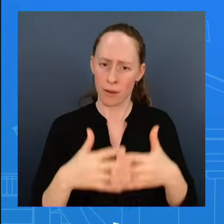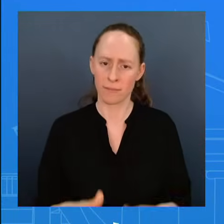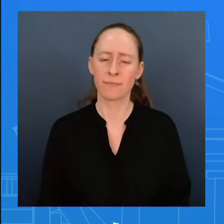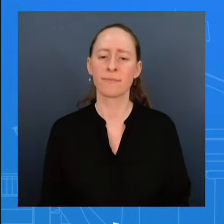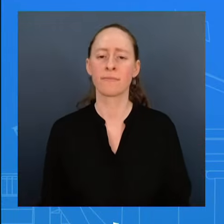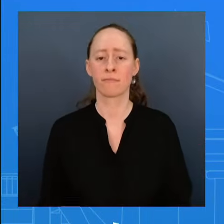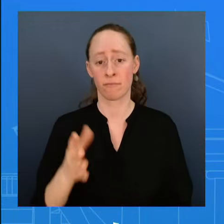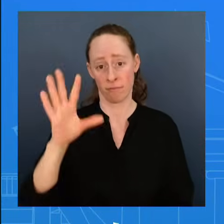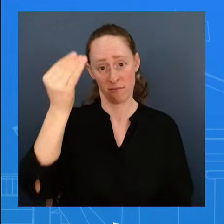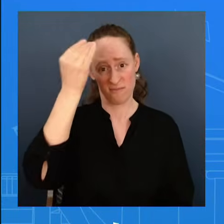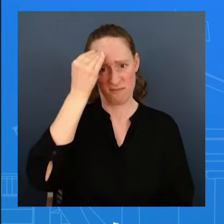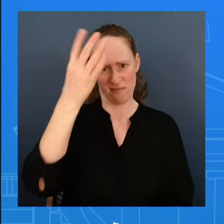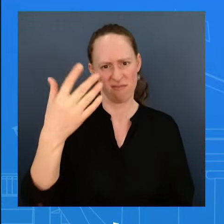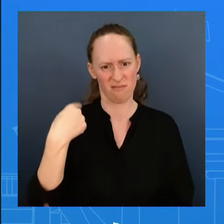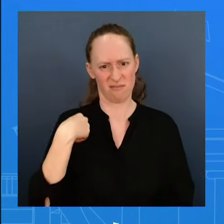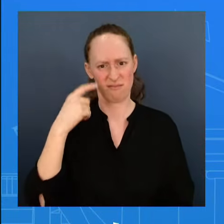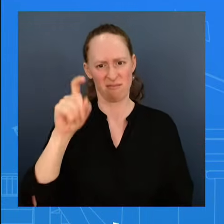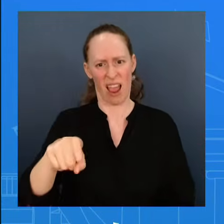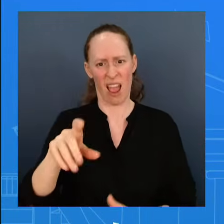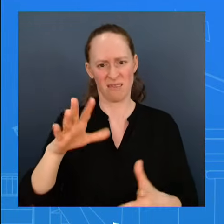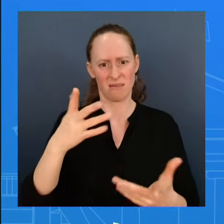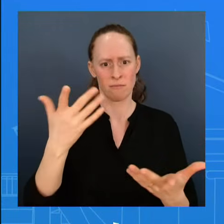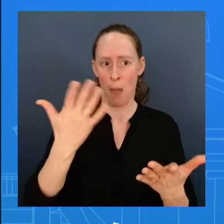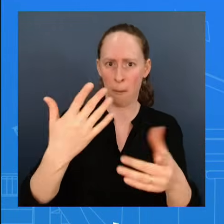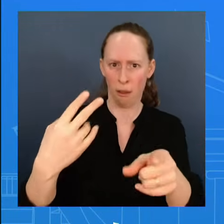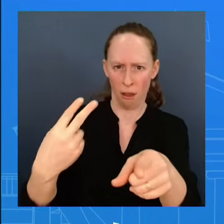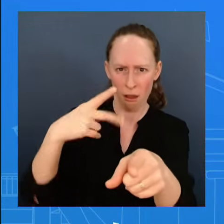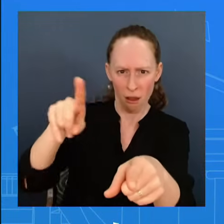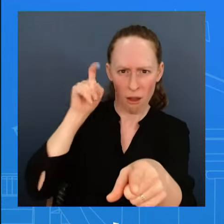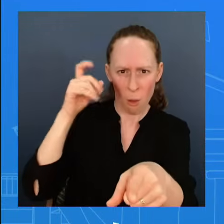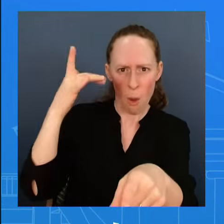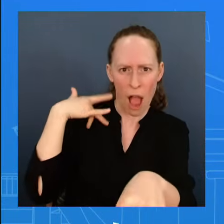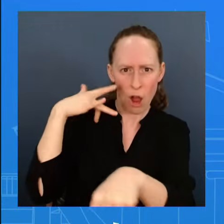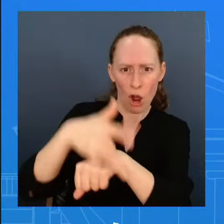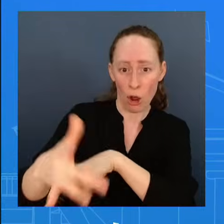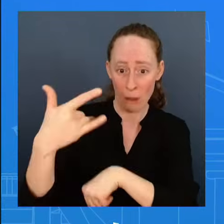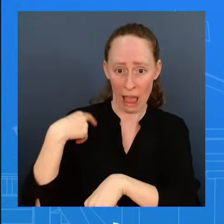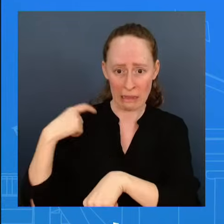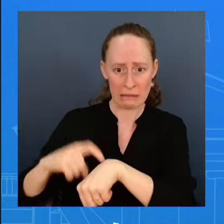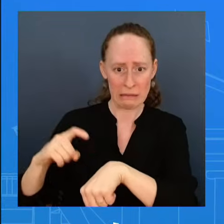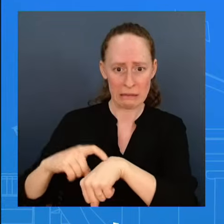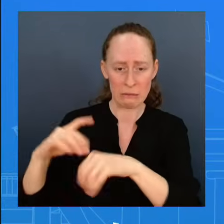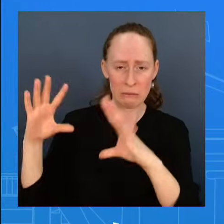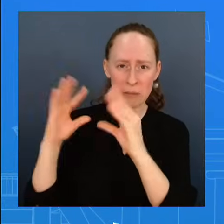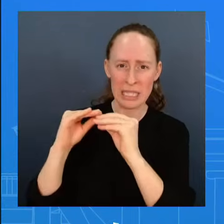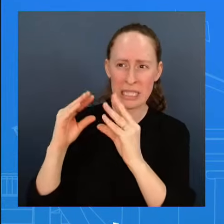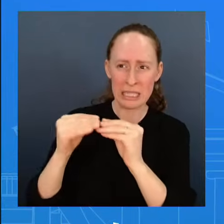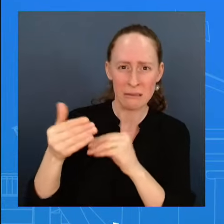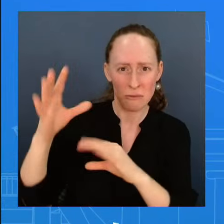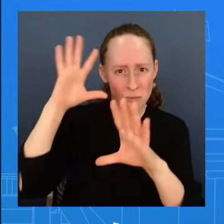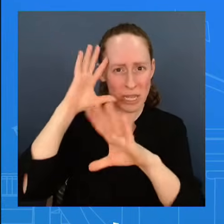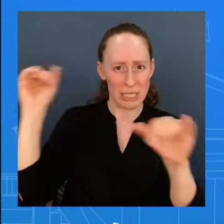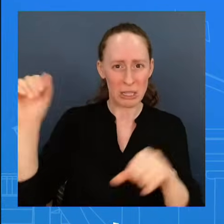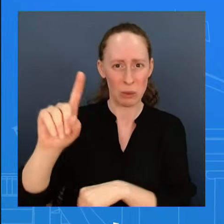I have a meeting with the President at about 1:30 or so, and so I'm going to try and get to everybody's questions, or as many questions as possible.